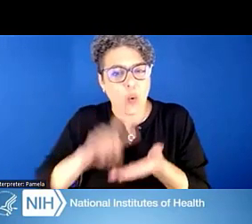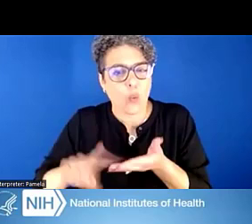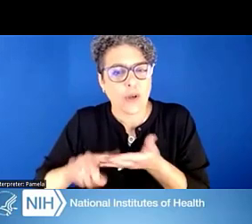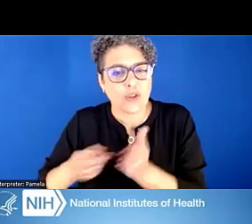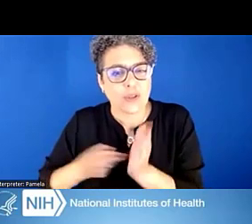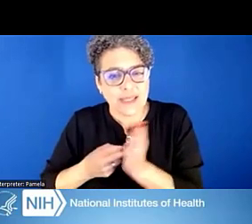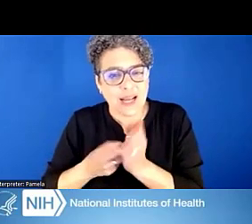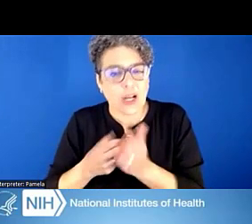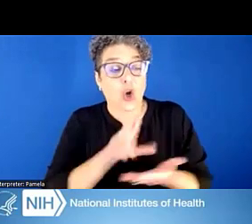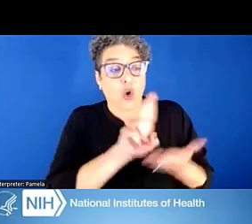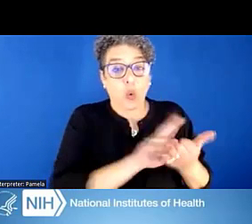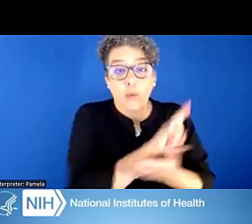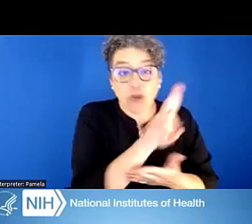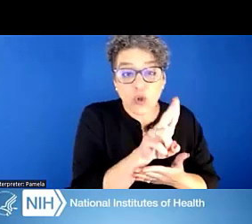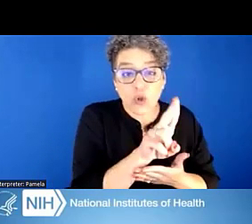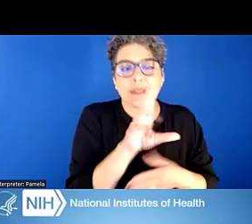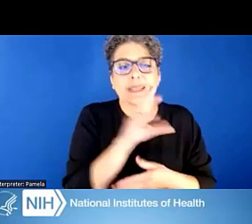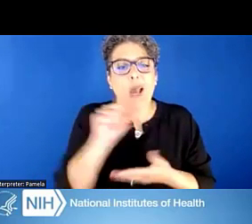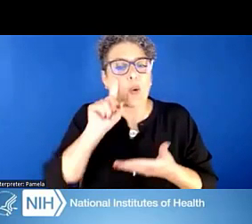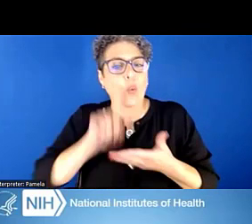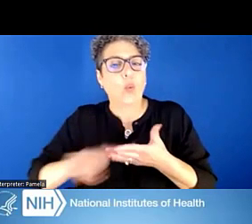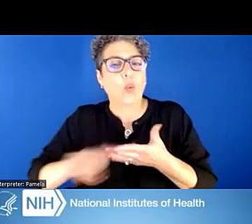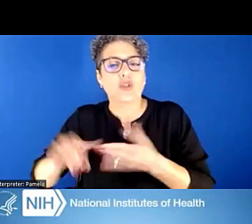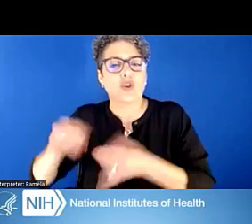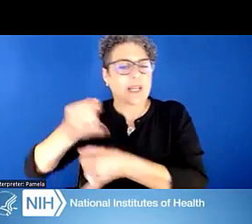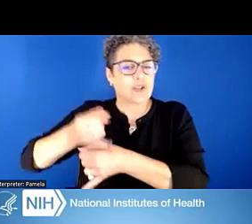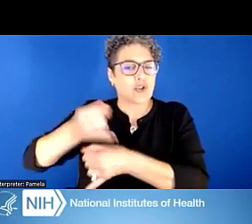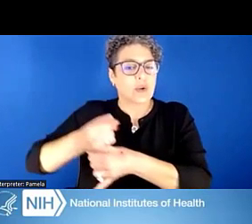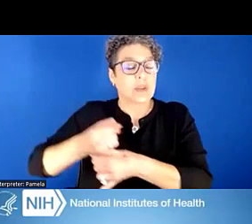and research institutions as well as journals.